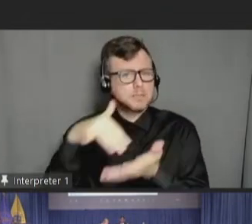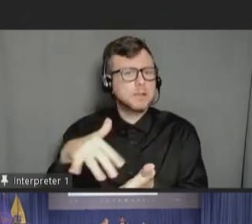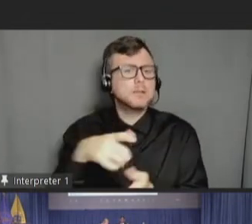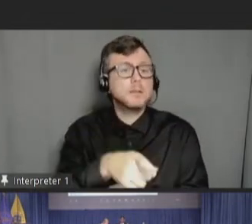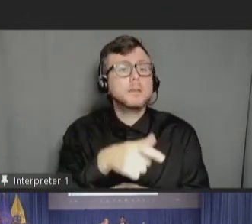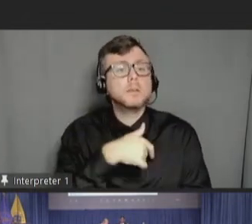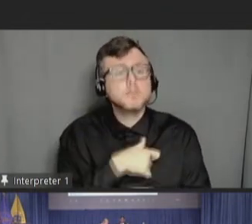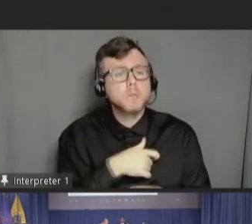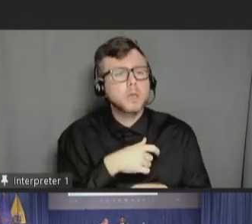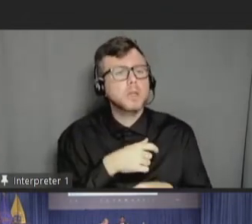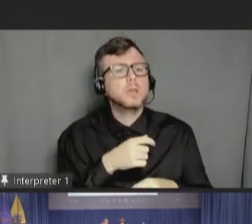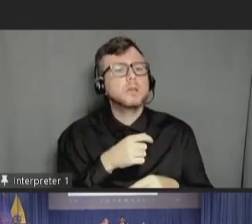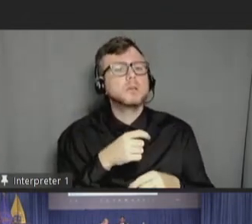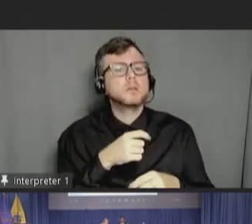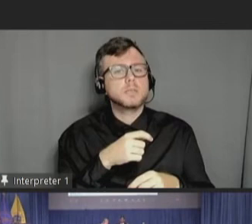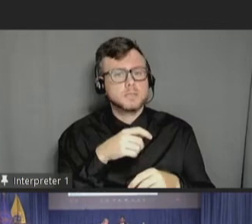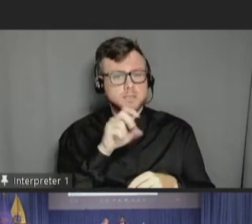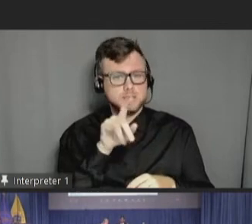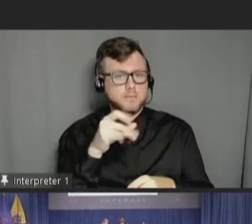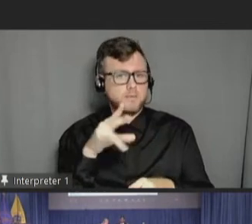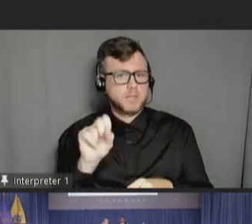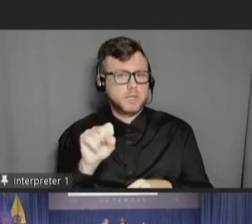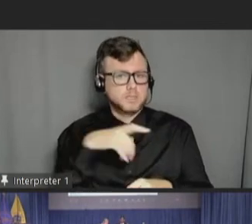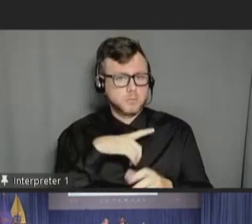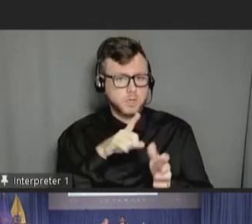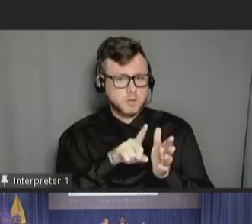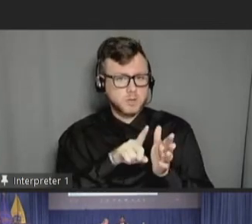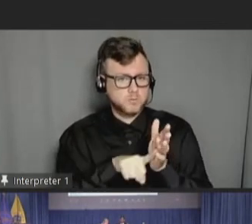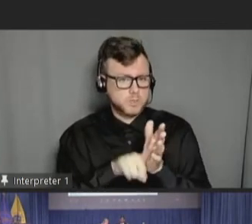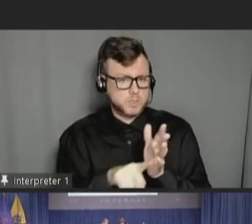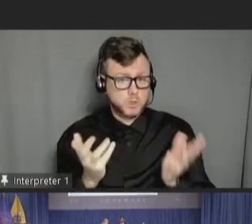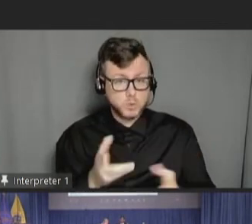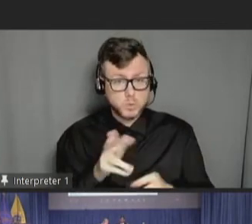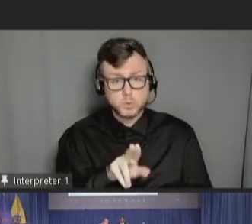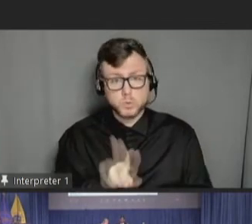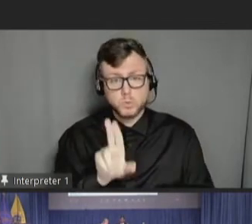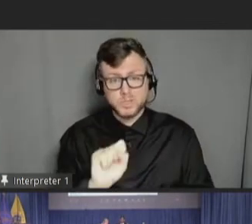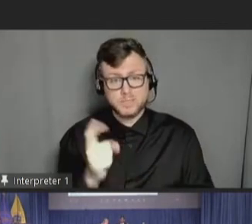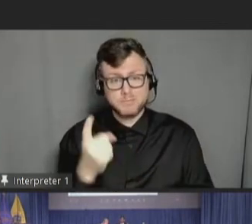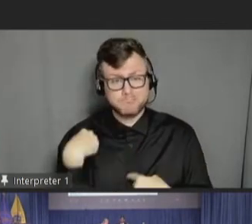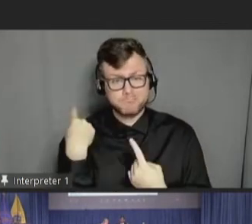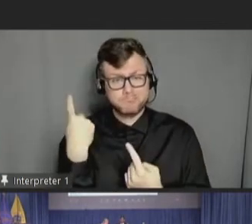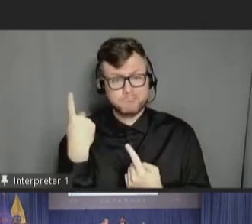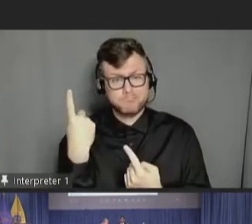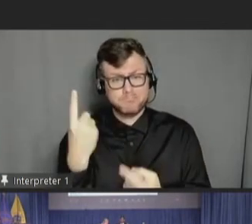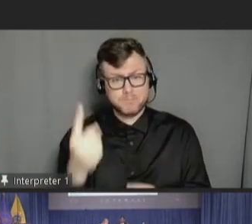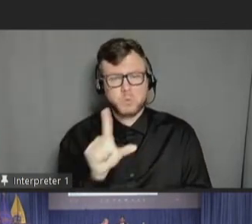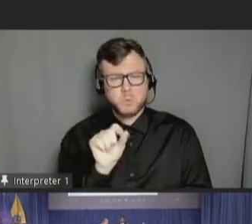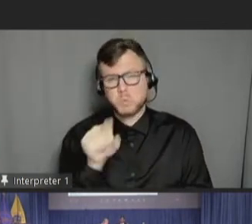to point out that syphilis has been resurgent in the United States for the last 20 years,